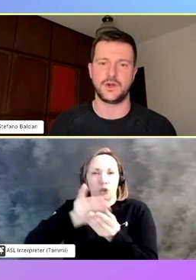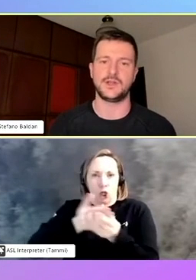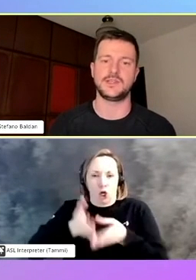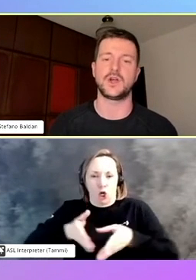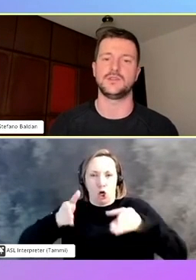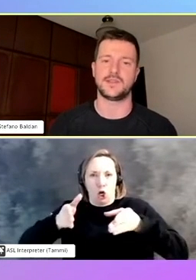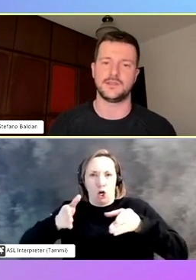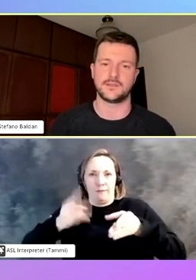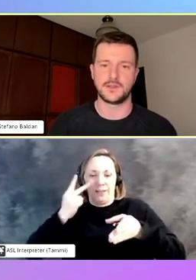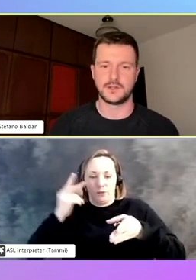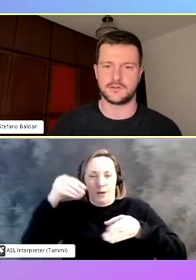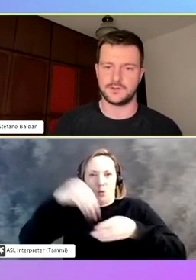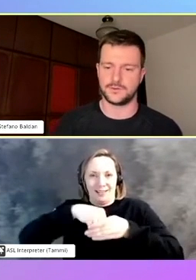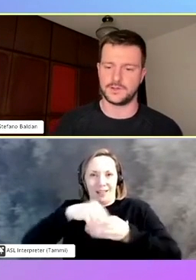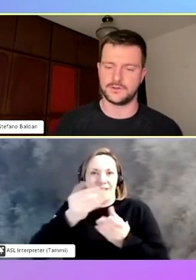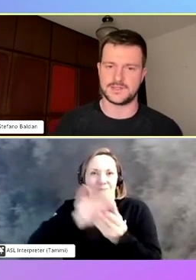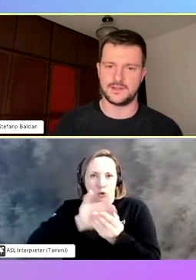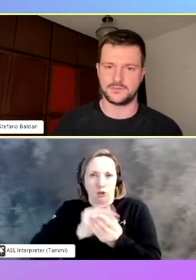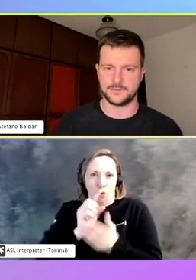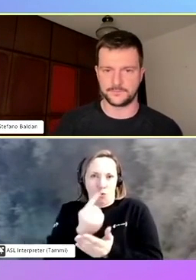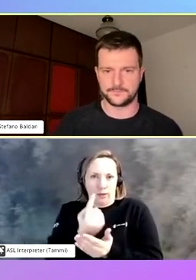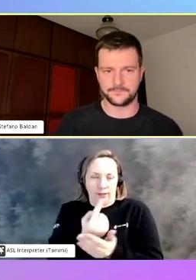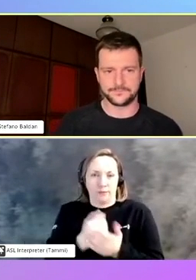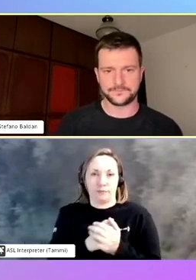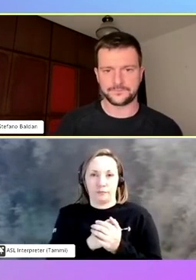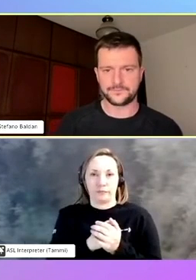our accessibility designer, stefanel, --